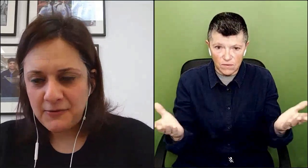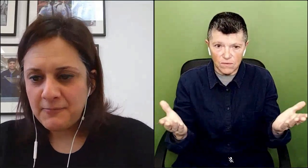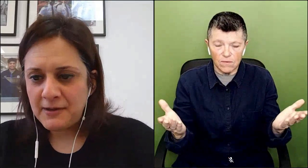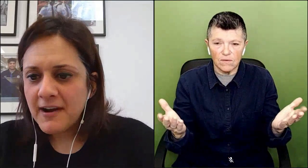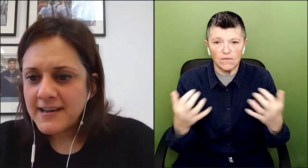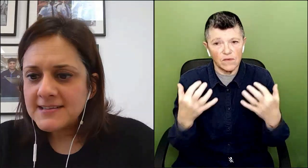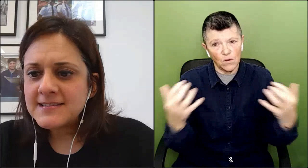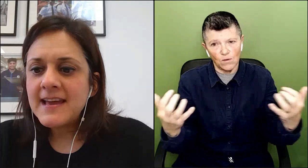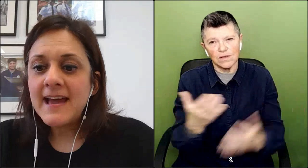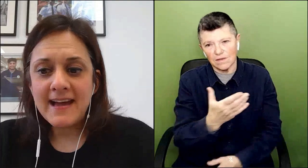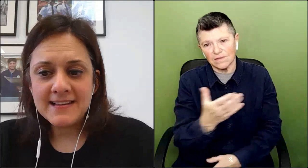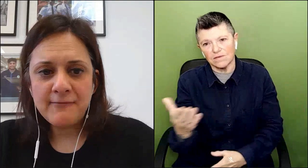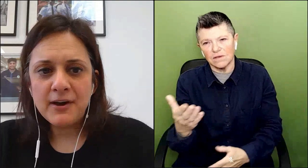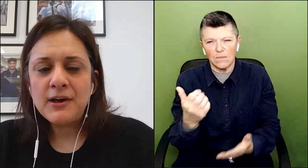You've been great as ever.